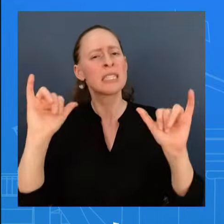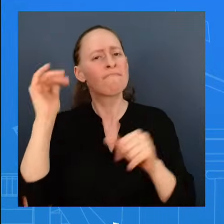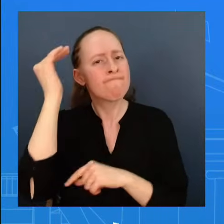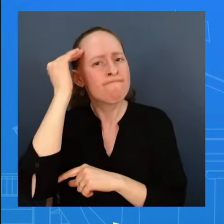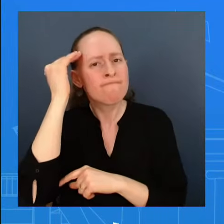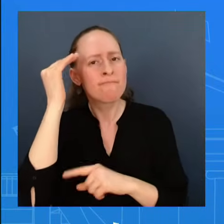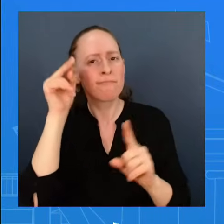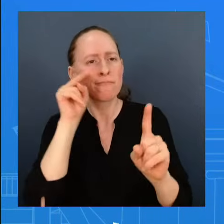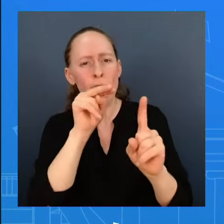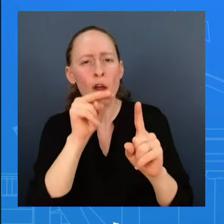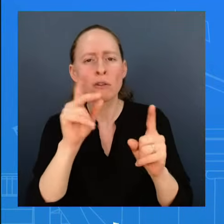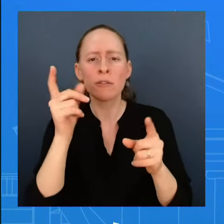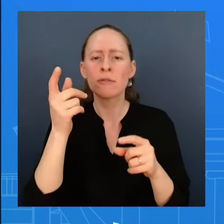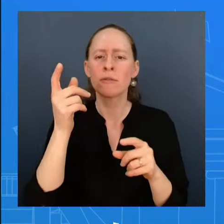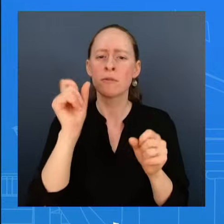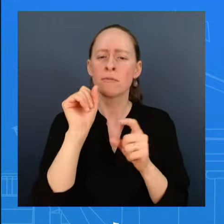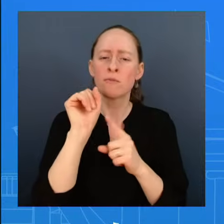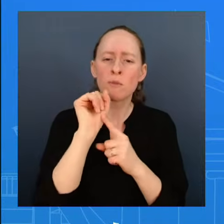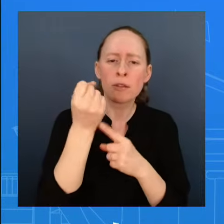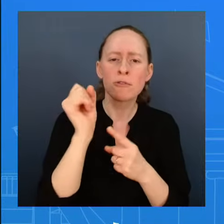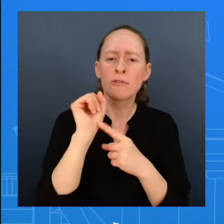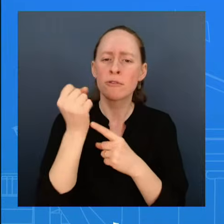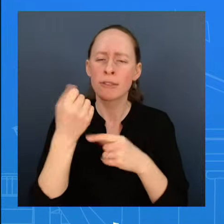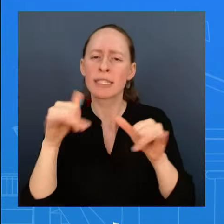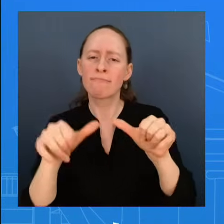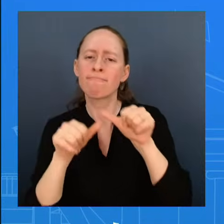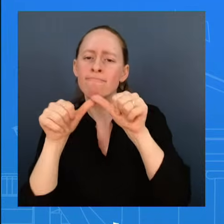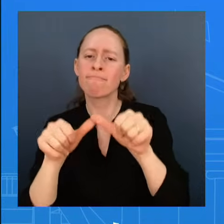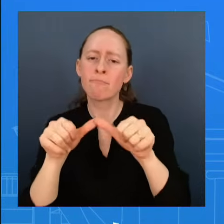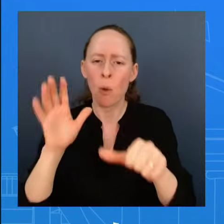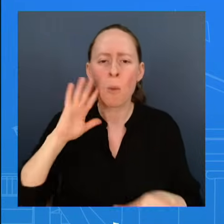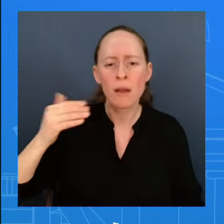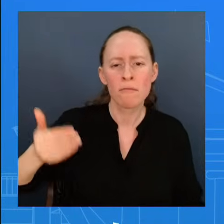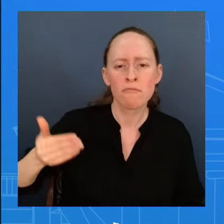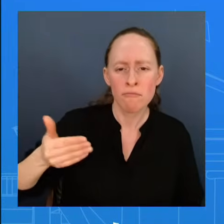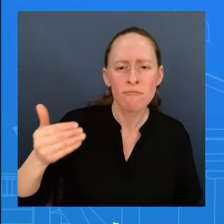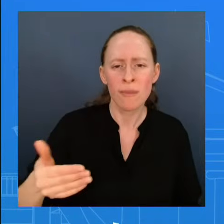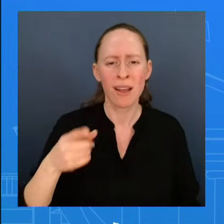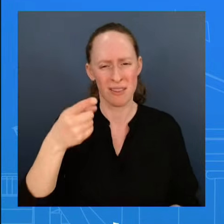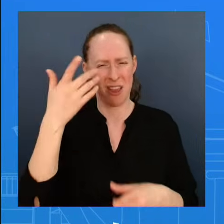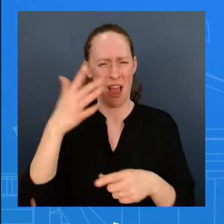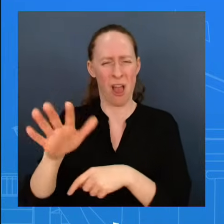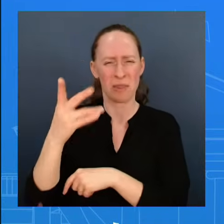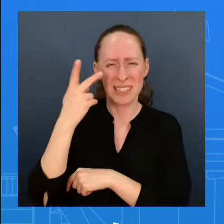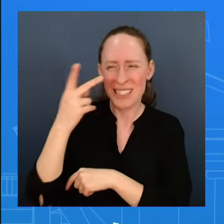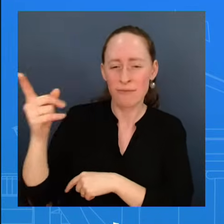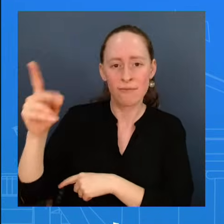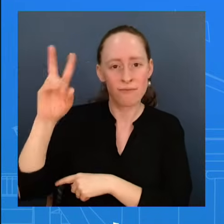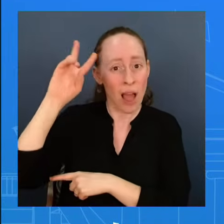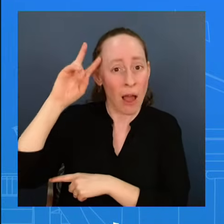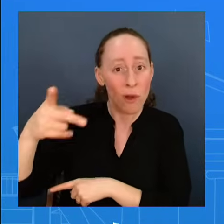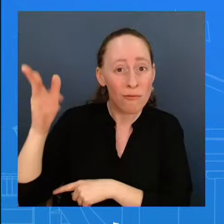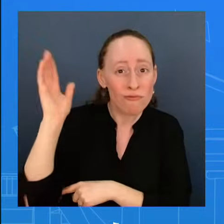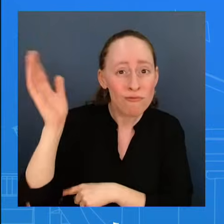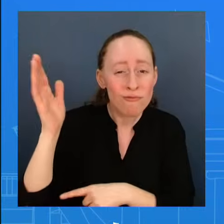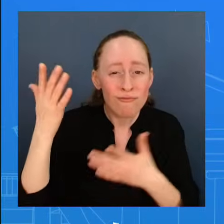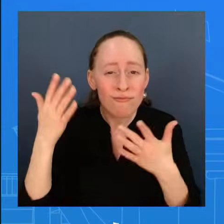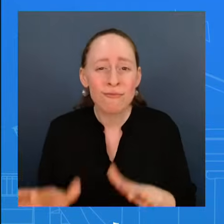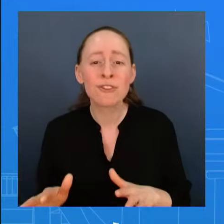We have spoken from this administration. You've heard from the Vice President; you've heard from the Second Gentleman. You've also heard from this President, who has taken questions on this.